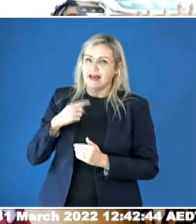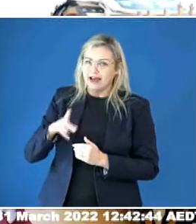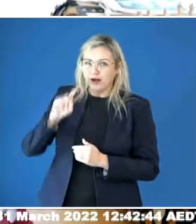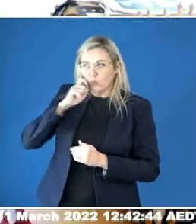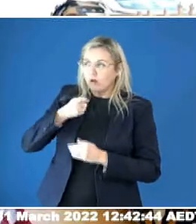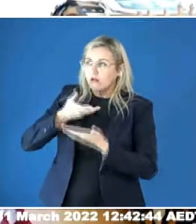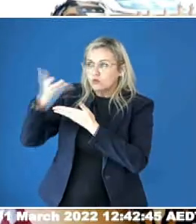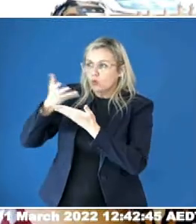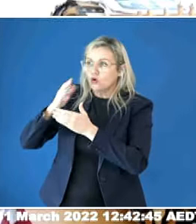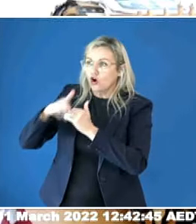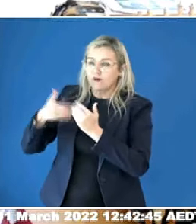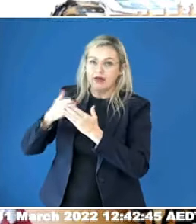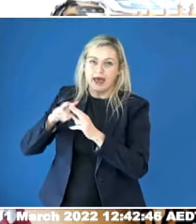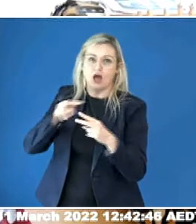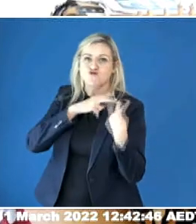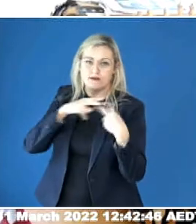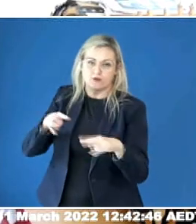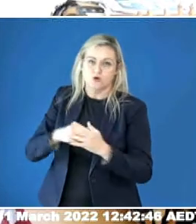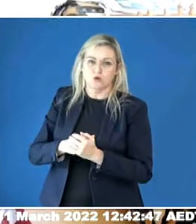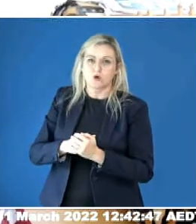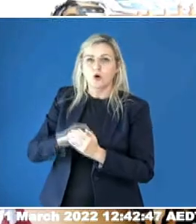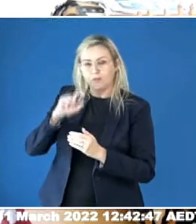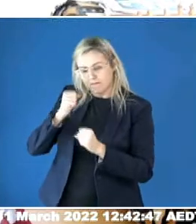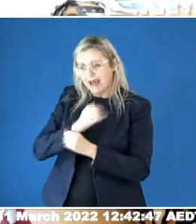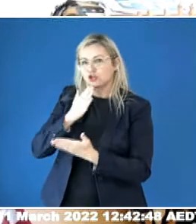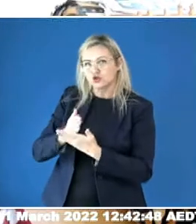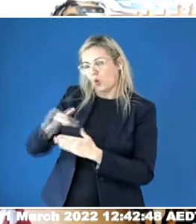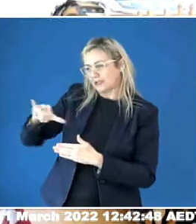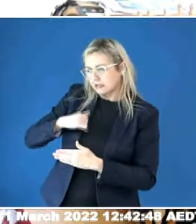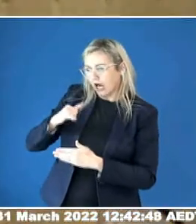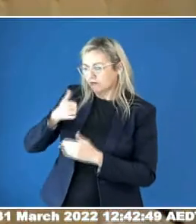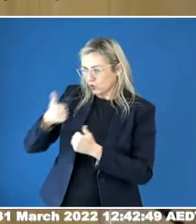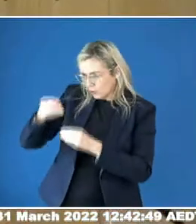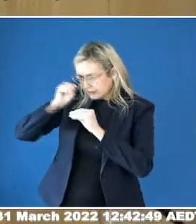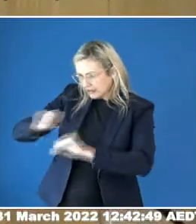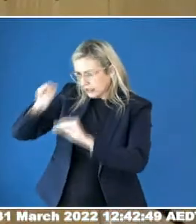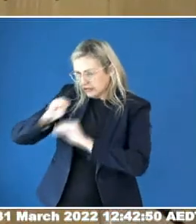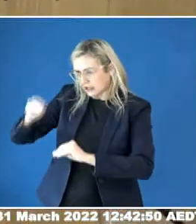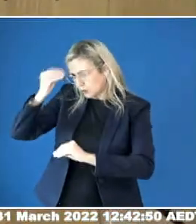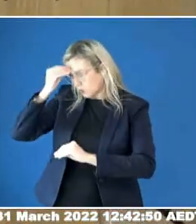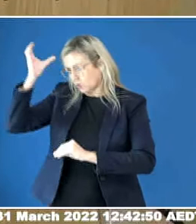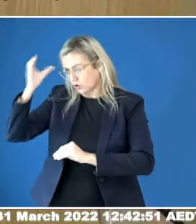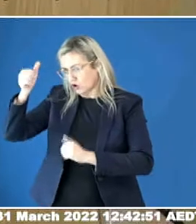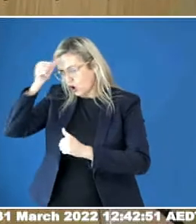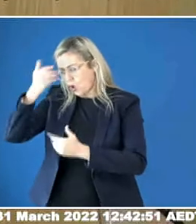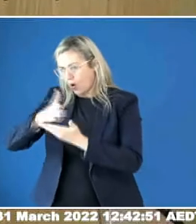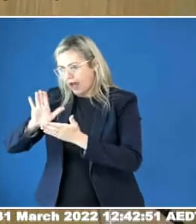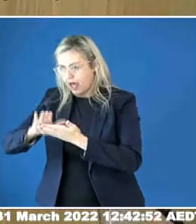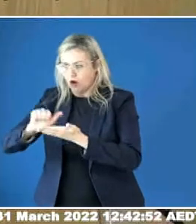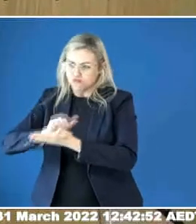looking at a review and more robust education for staff to - to be across